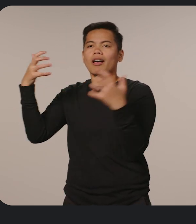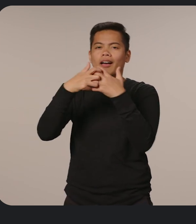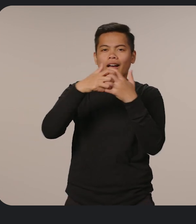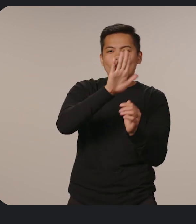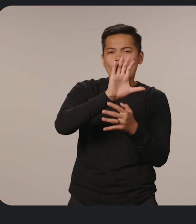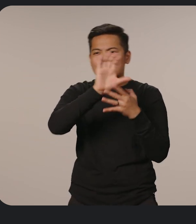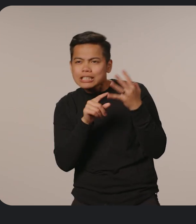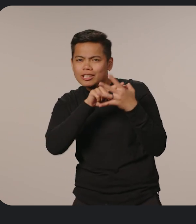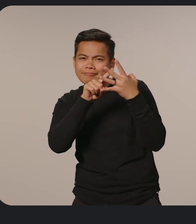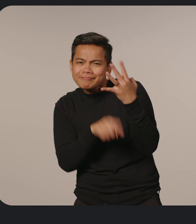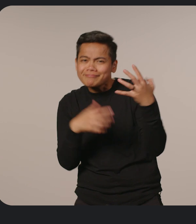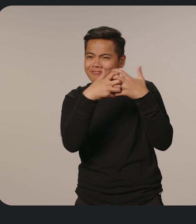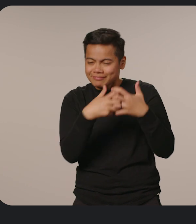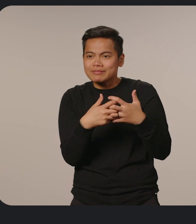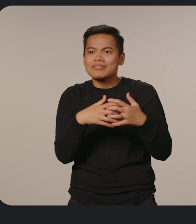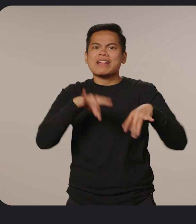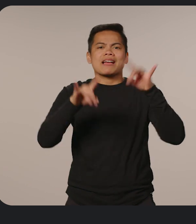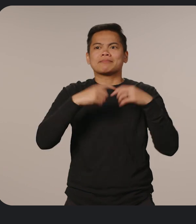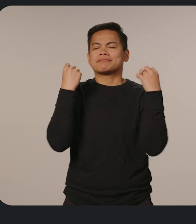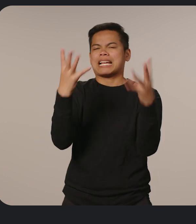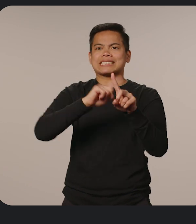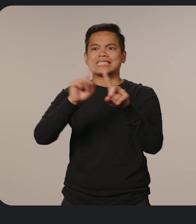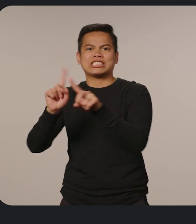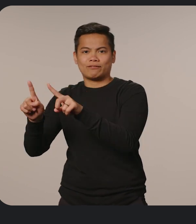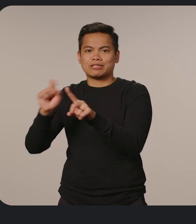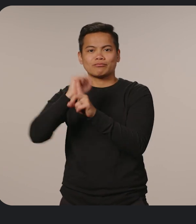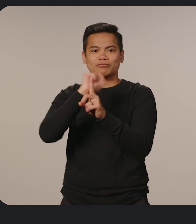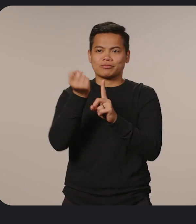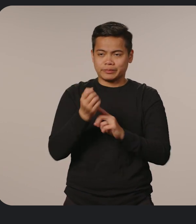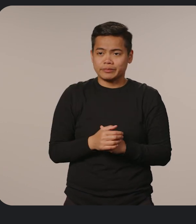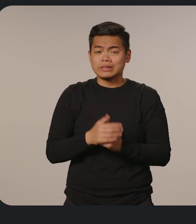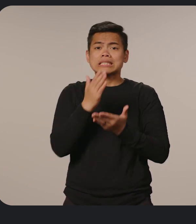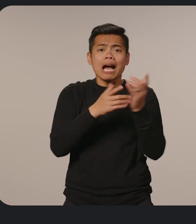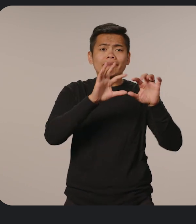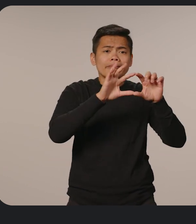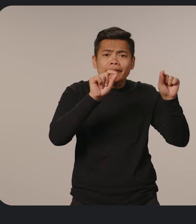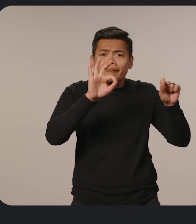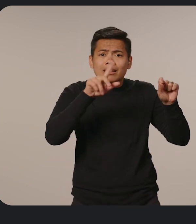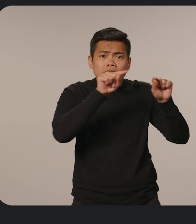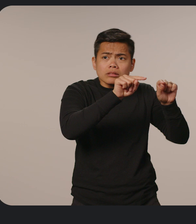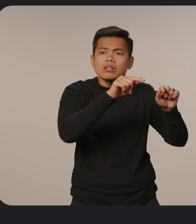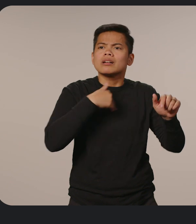use the or operator to combine multiple conditions in multiple fields